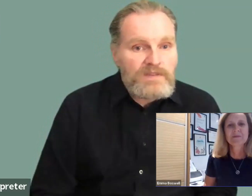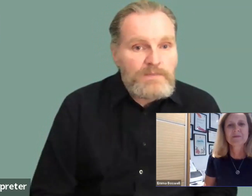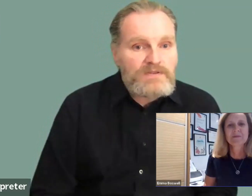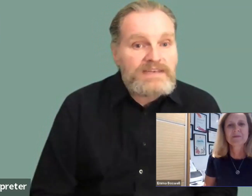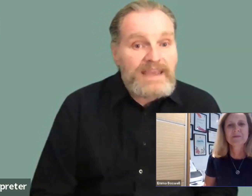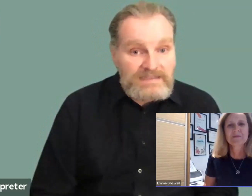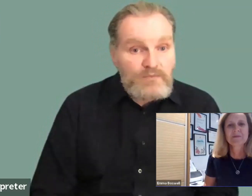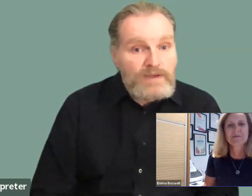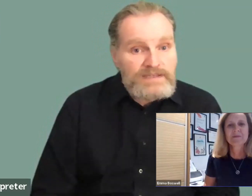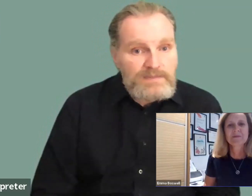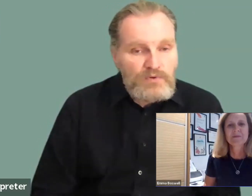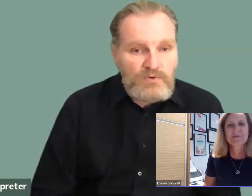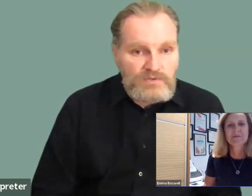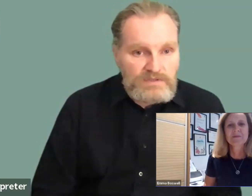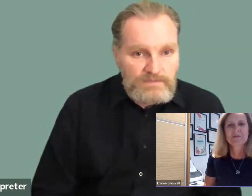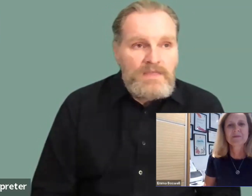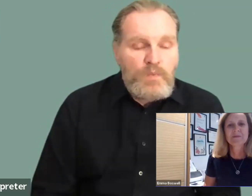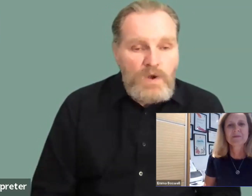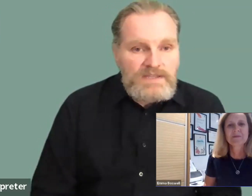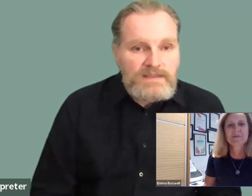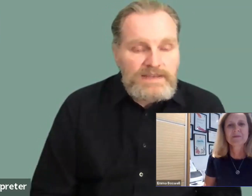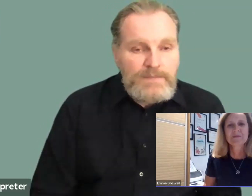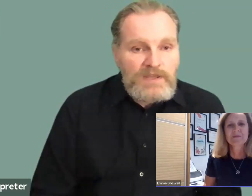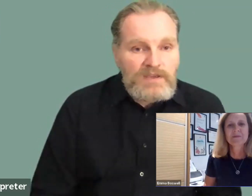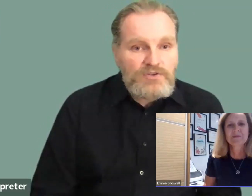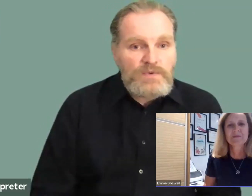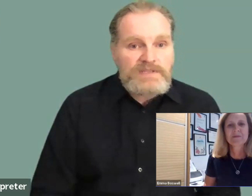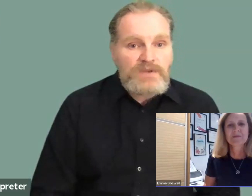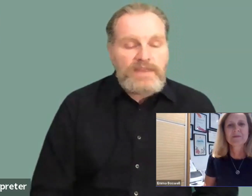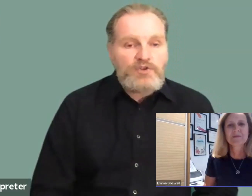that the person gets the right support. The worst thing that anybody can do is quit their